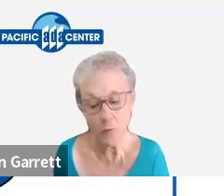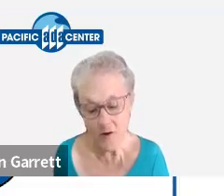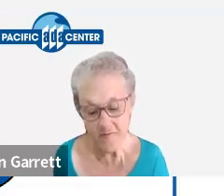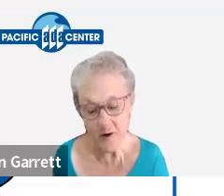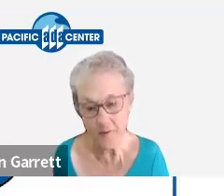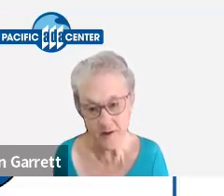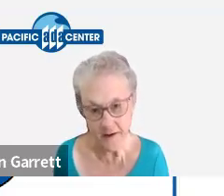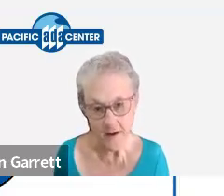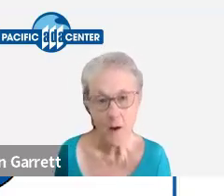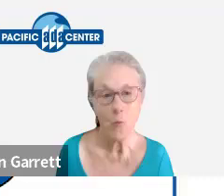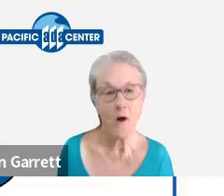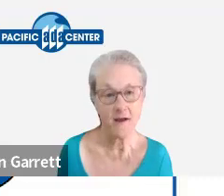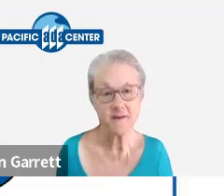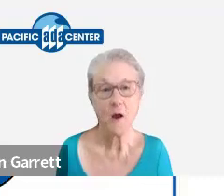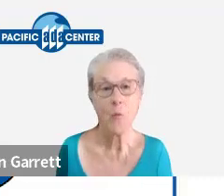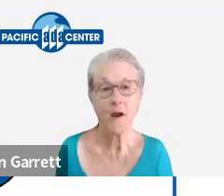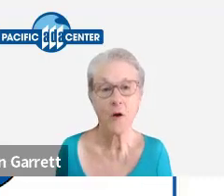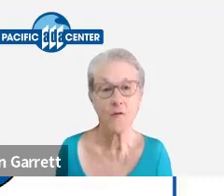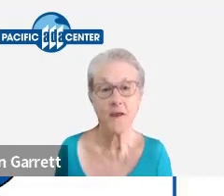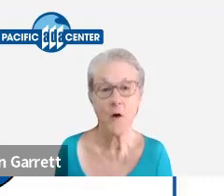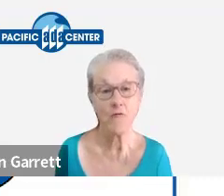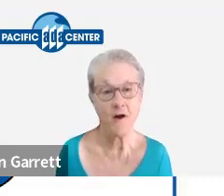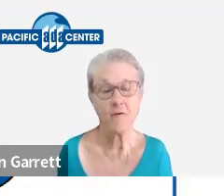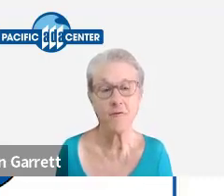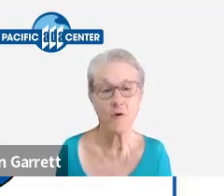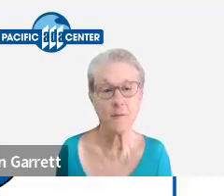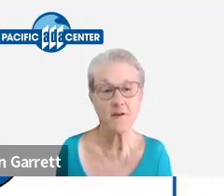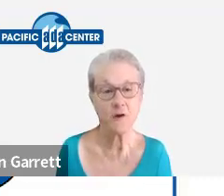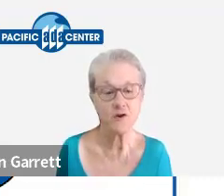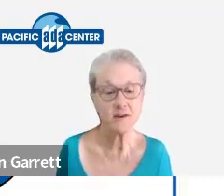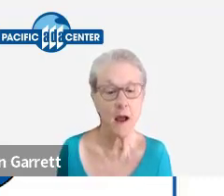and Welfare building was. Where the whole 504 demonstrations